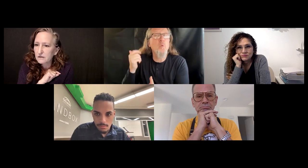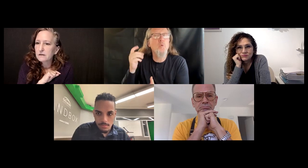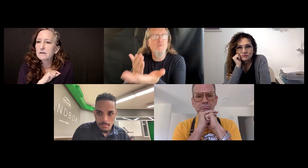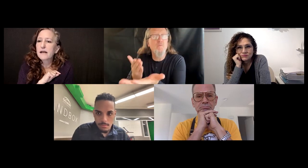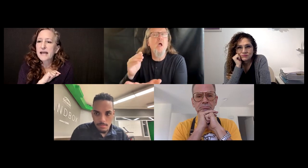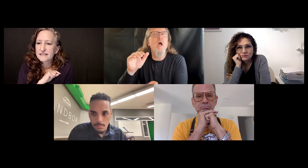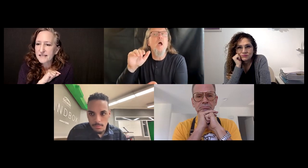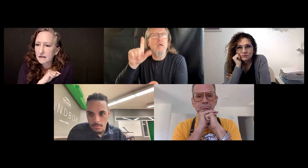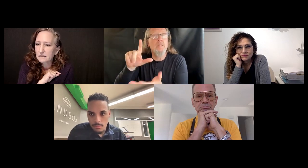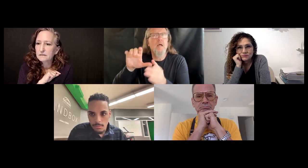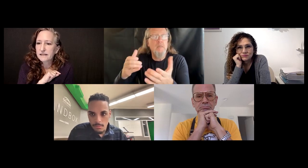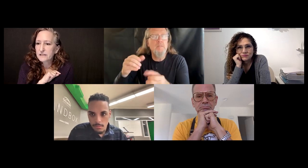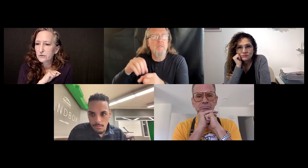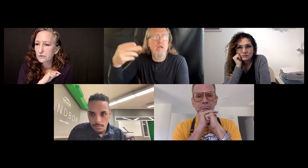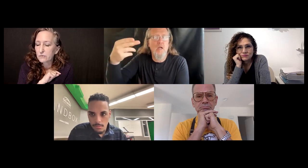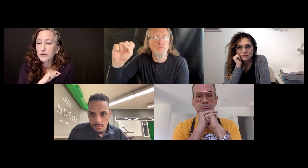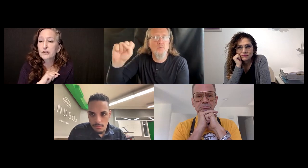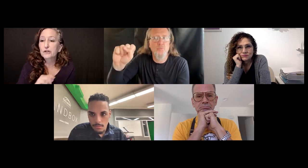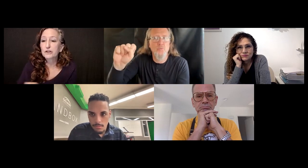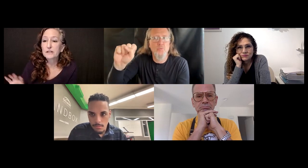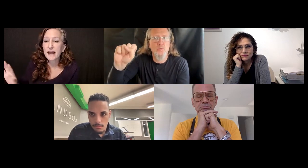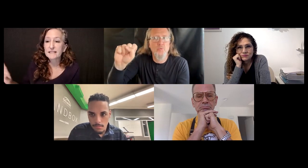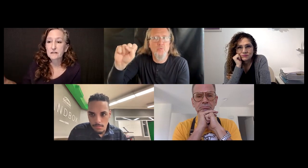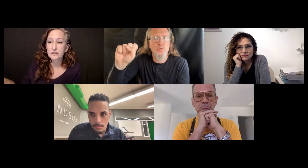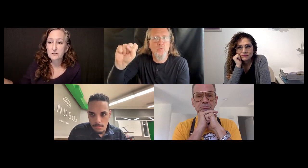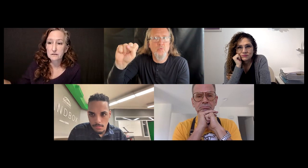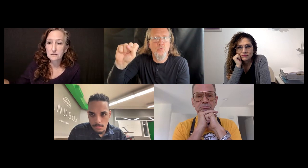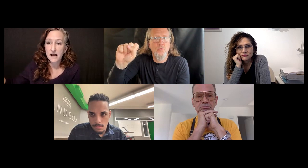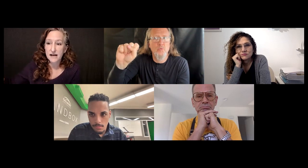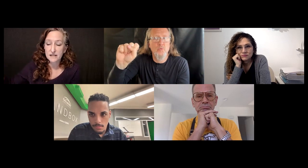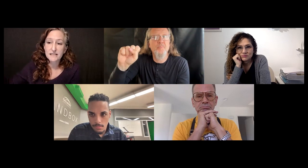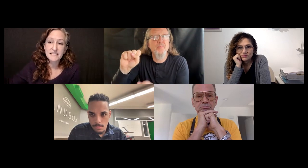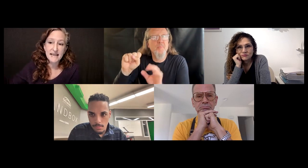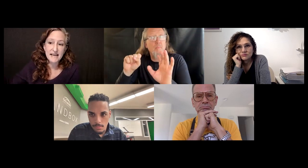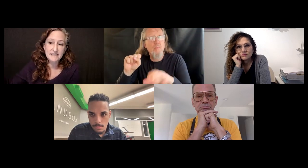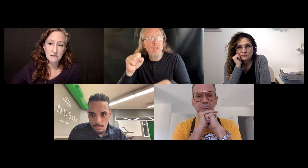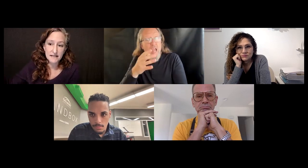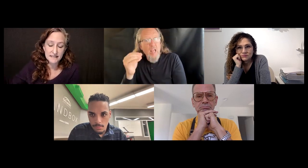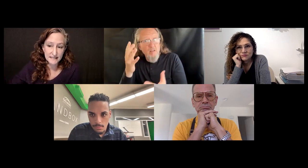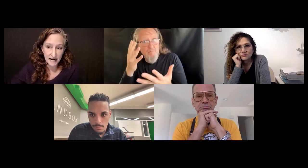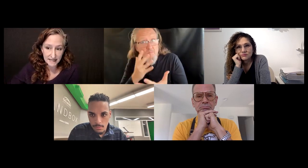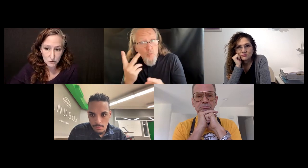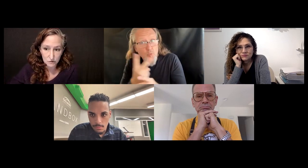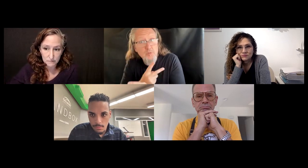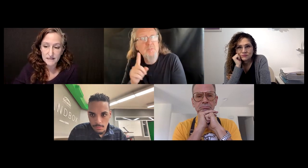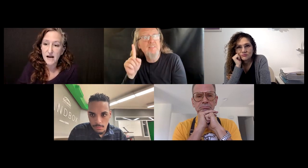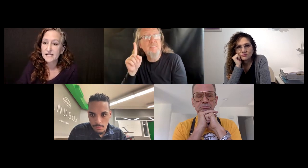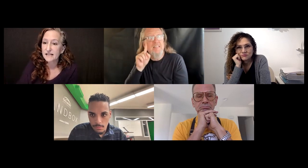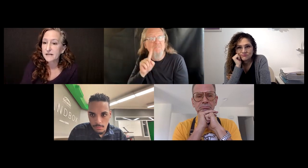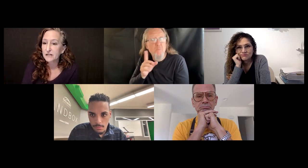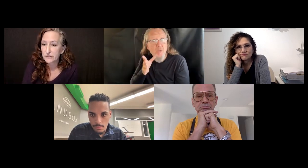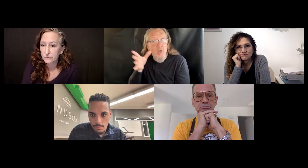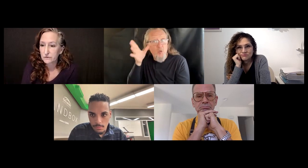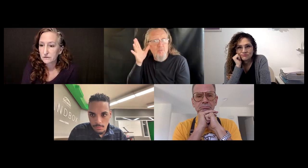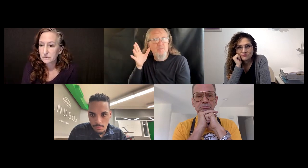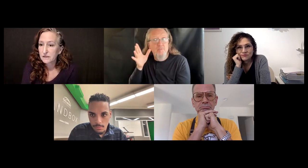You can learn ASL, you can take ASL classes in high school, but not in elementary school.